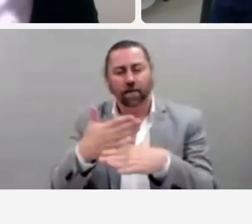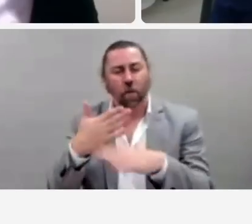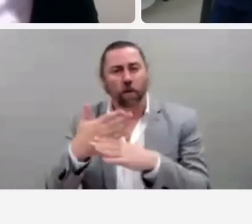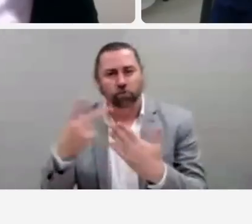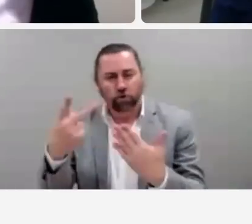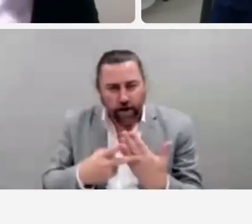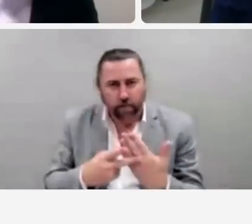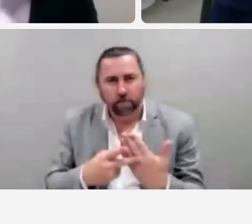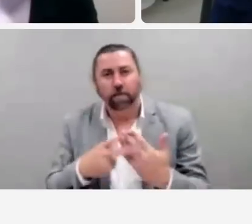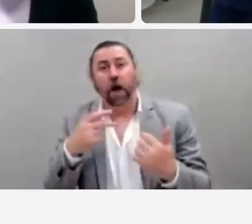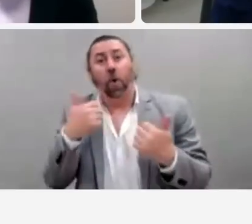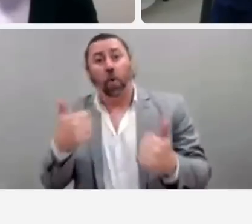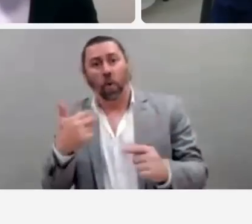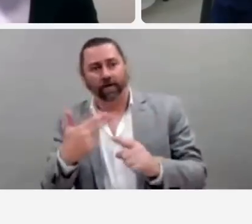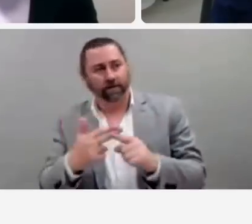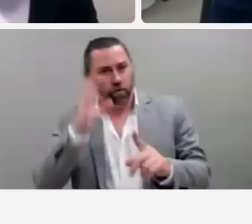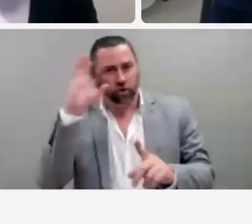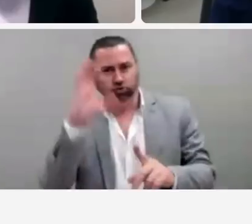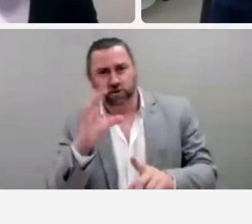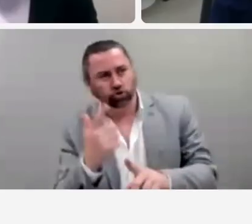their regional employment facilitators and be talking about apprenticeships.